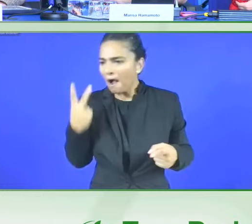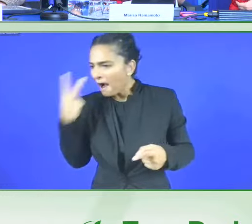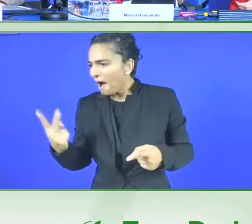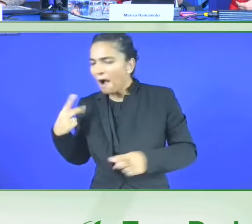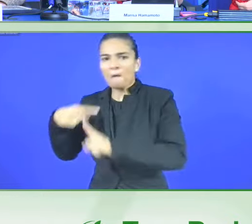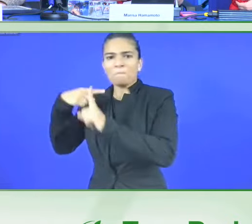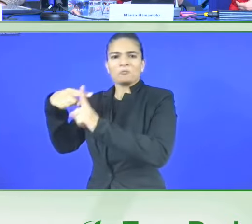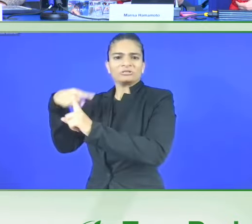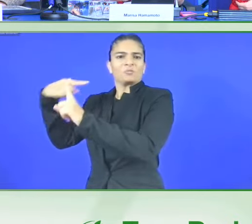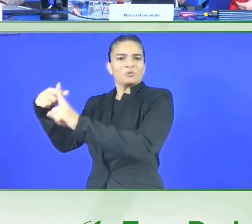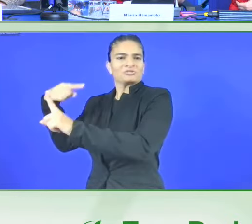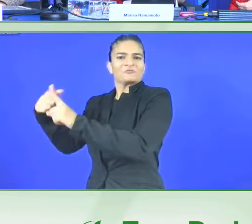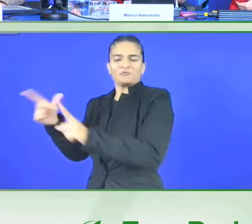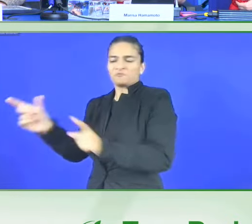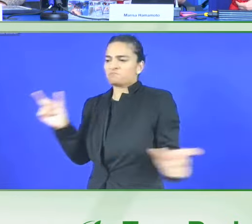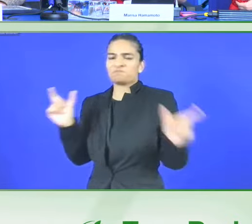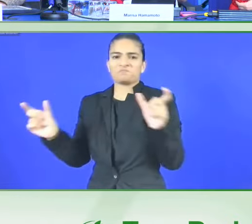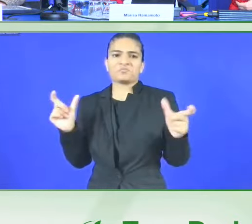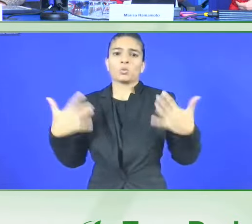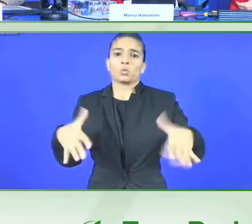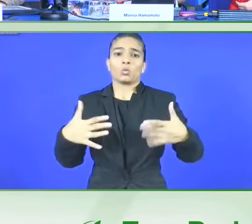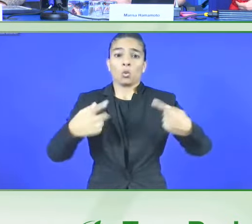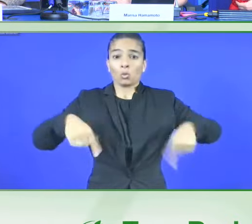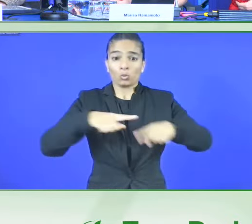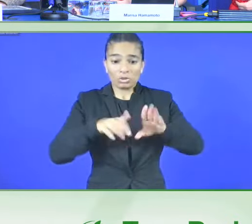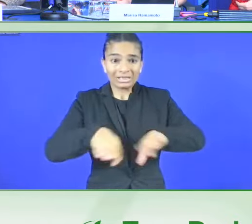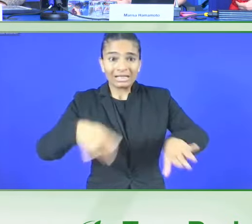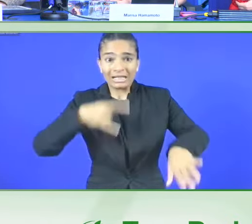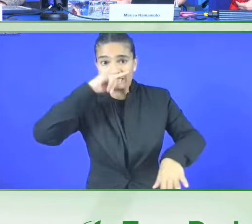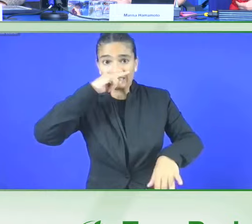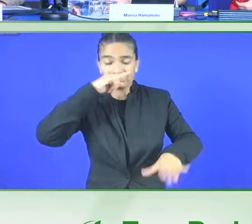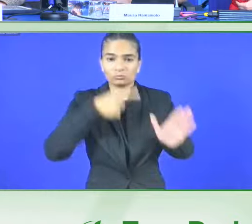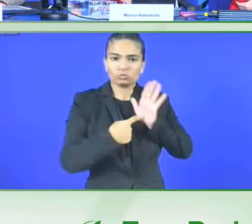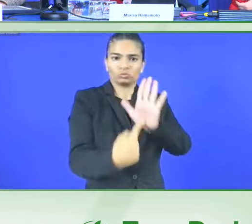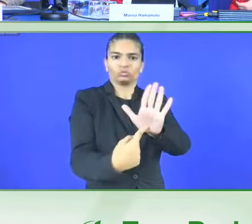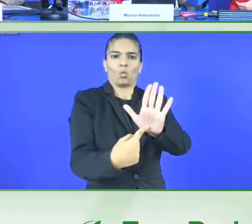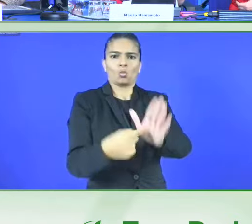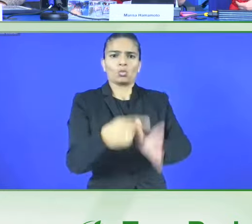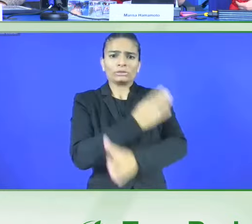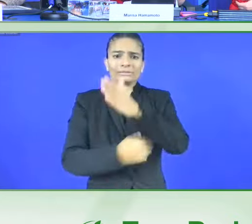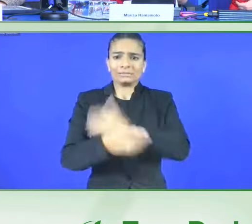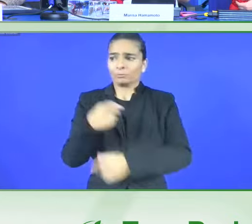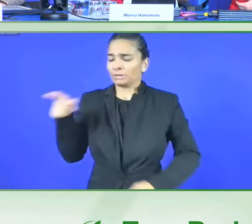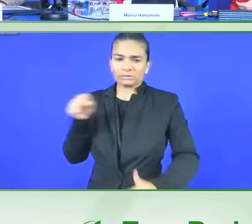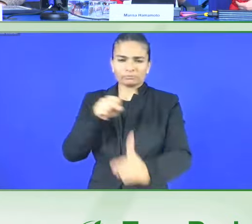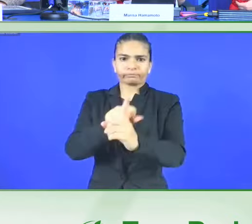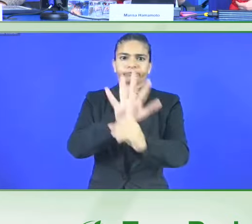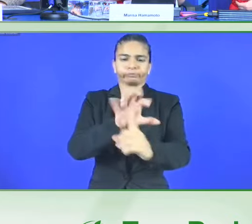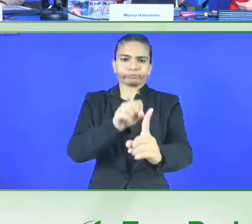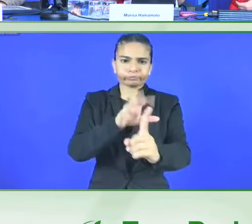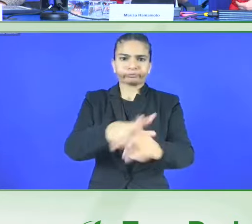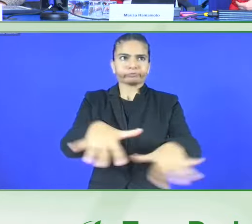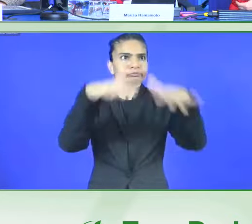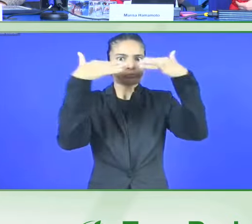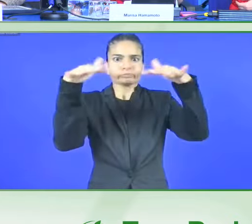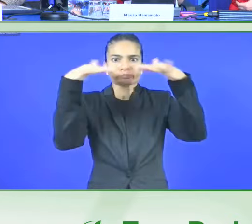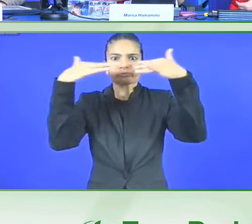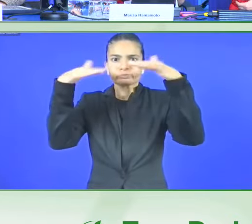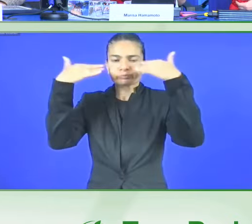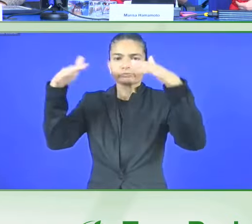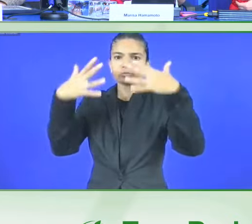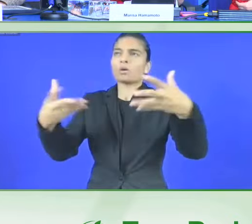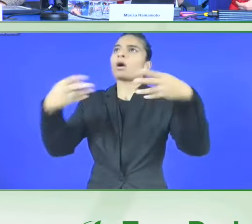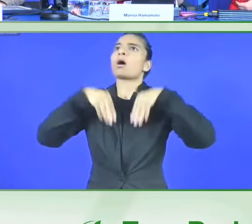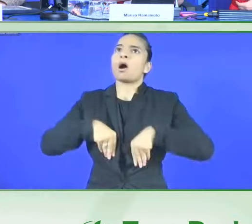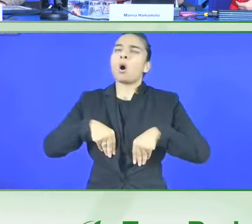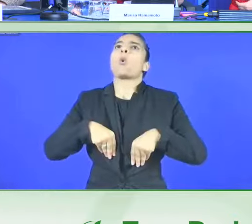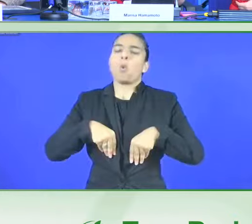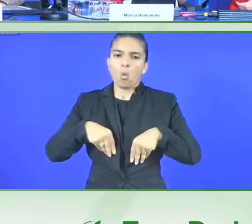A woman sits on a man in a wheelchair is loud, a man in the wheelchair lifts one